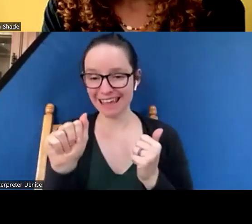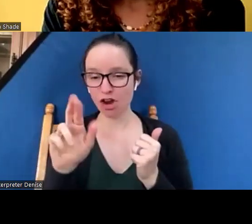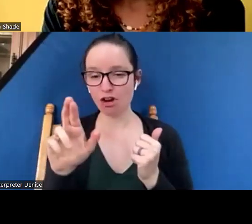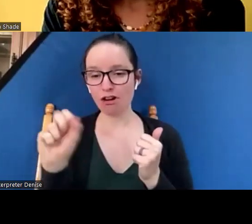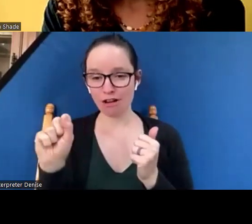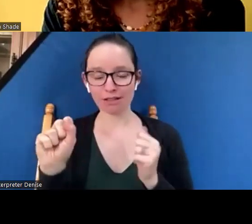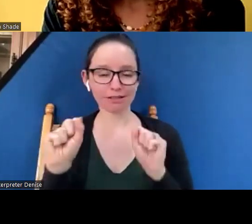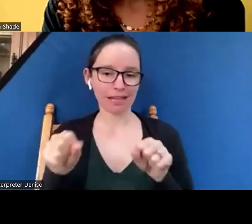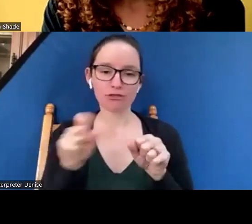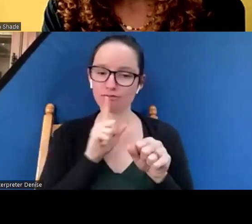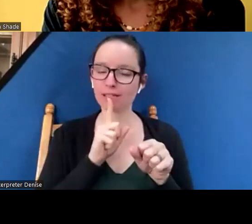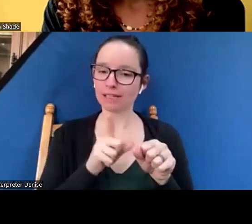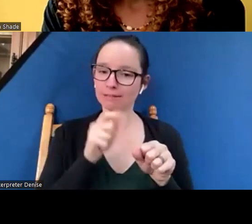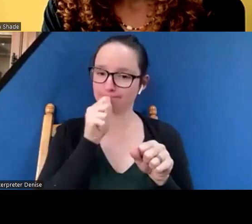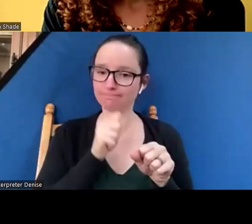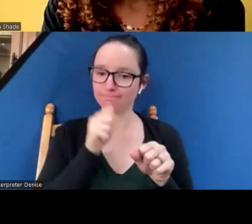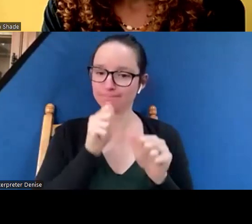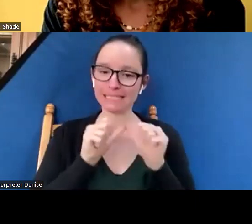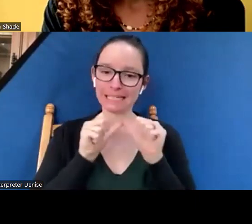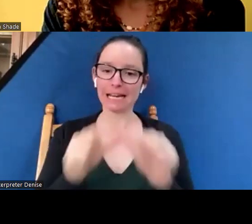So it's really tough.